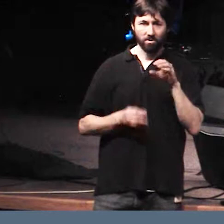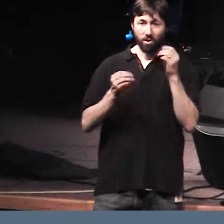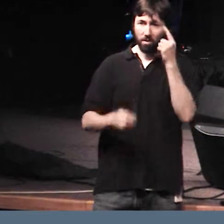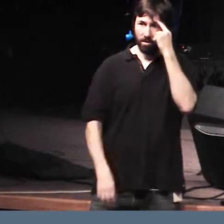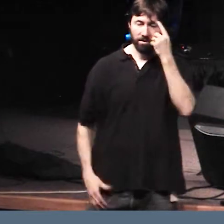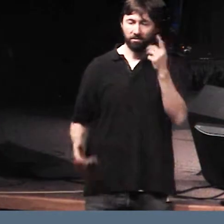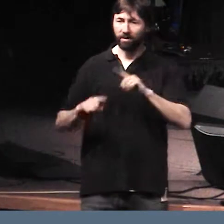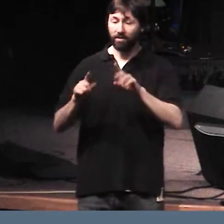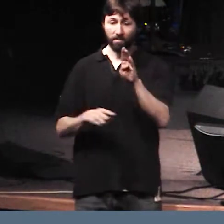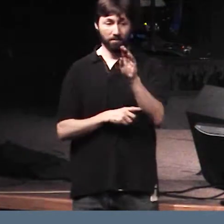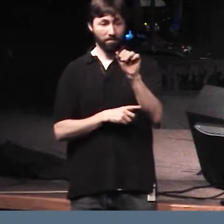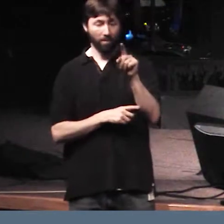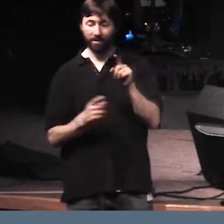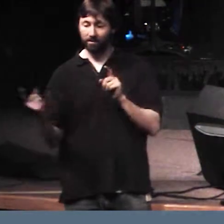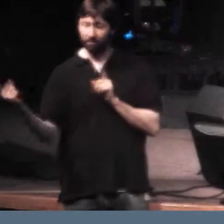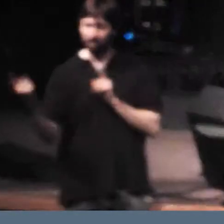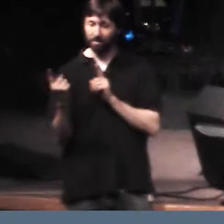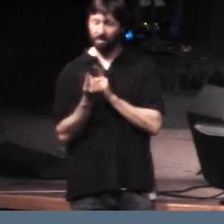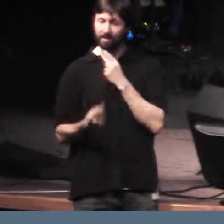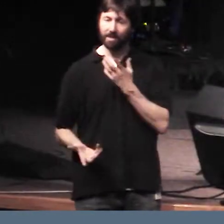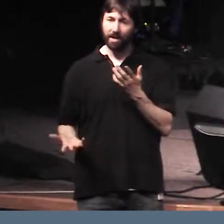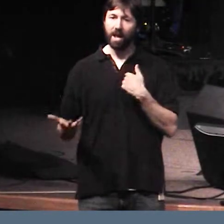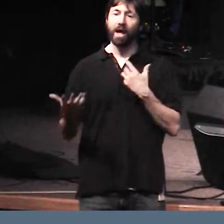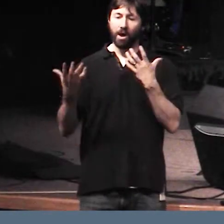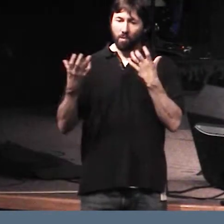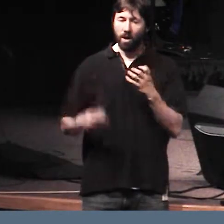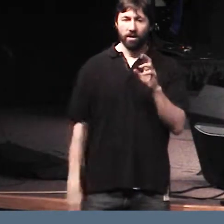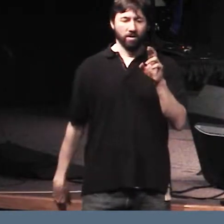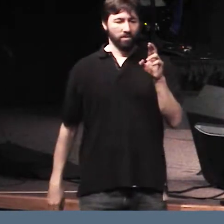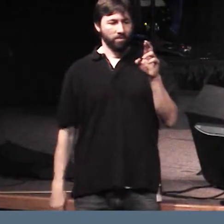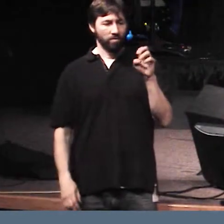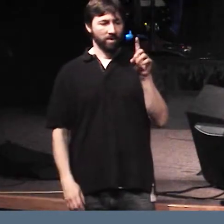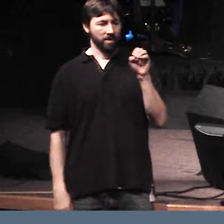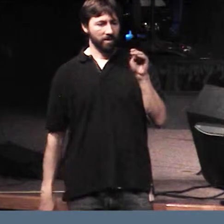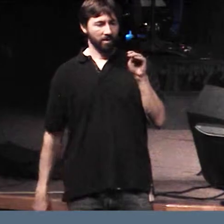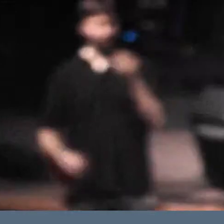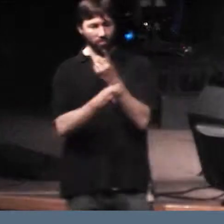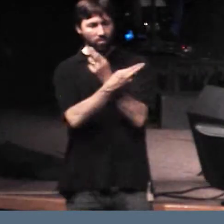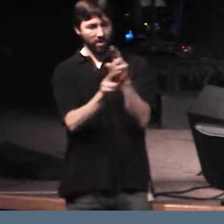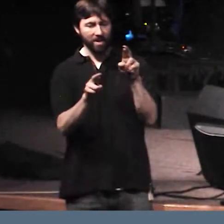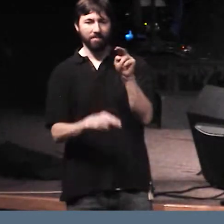different if Boaz would have come and simply said look i want to redeem Naomi and I want to redeem Ruth